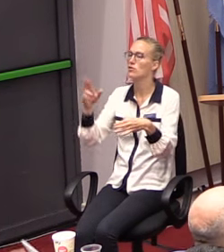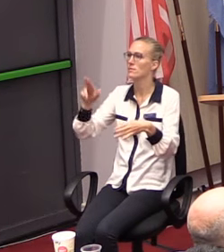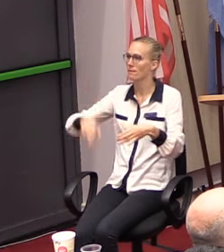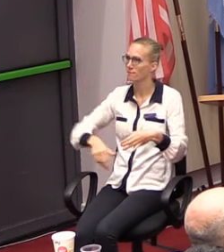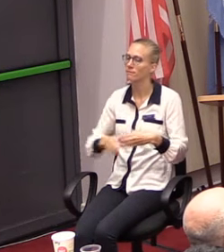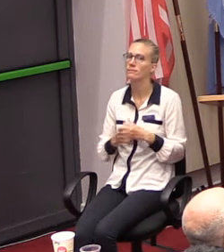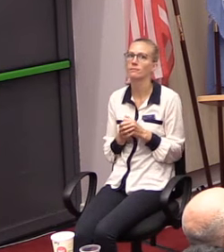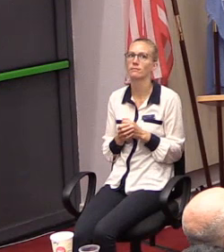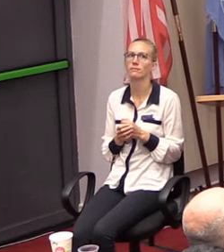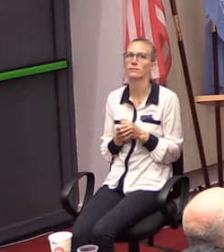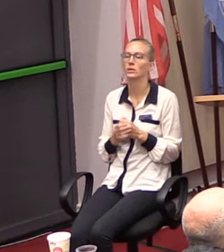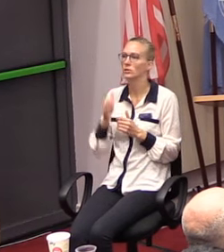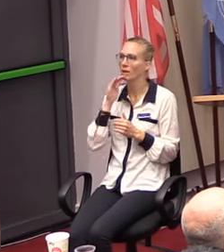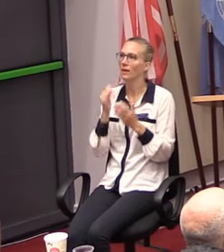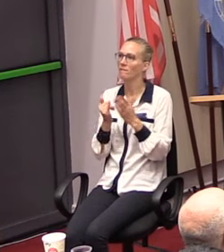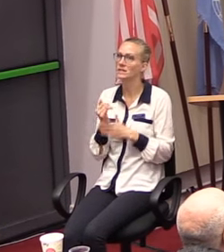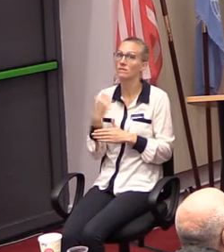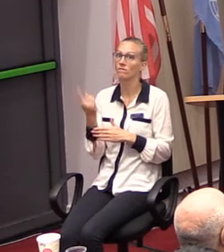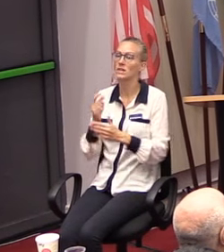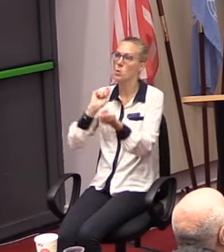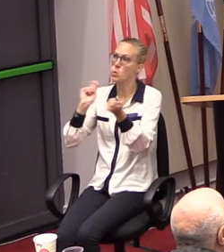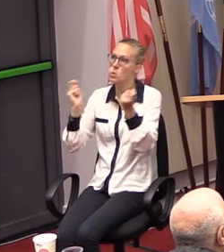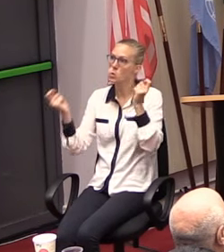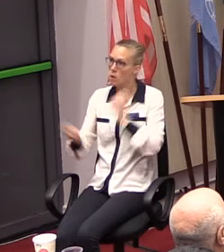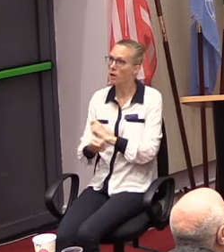and society will believe in that as well.